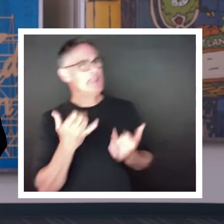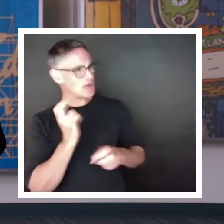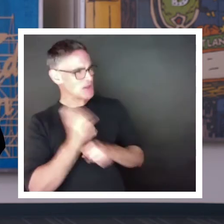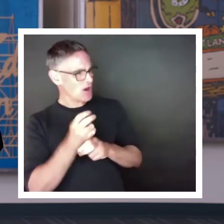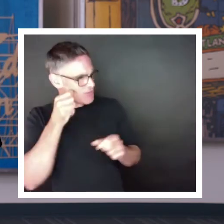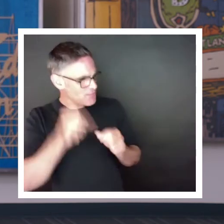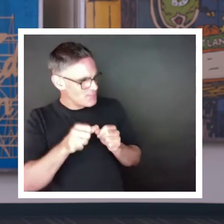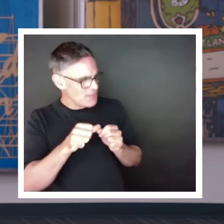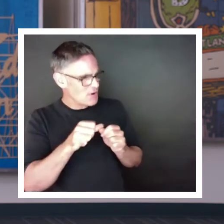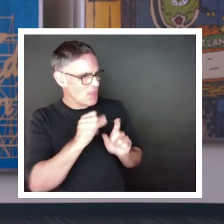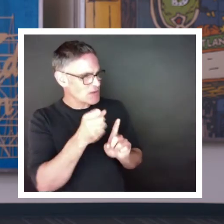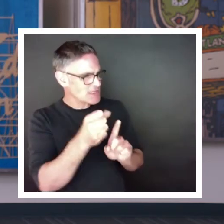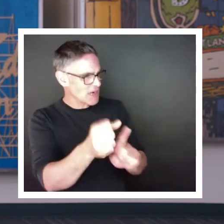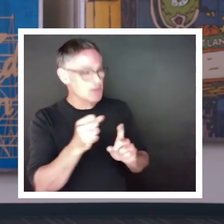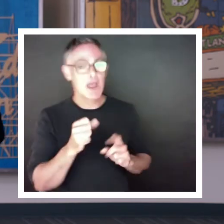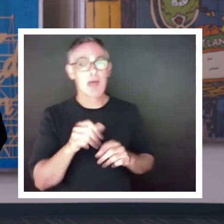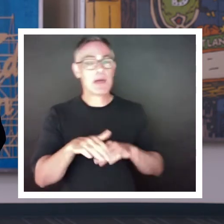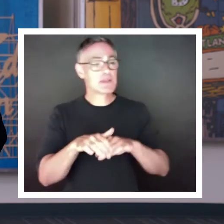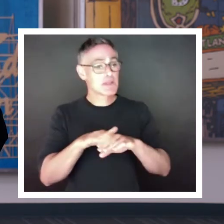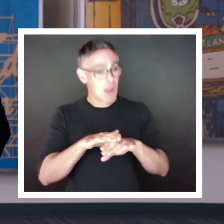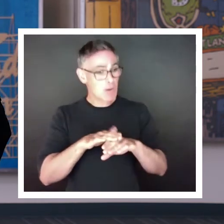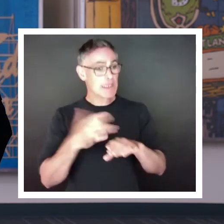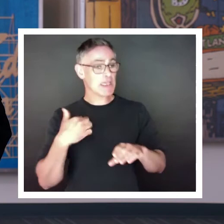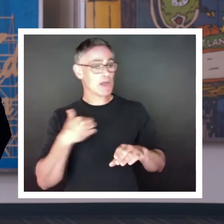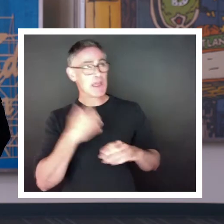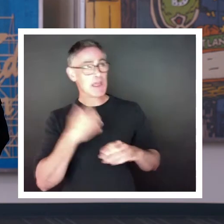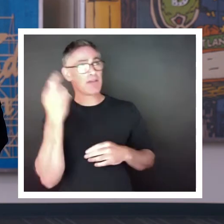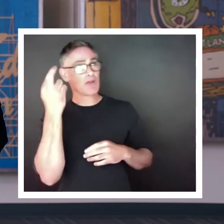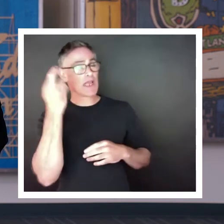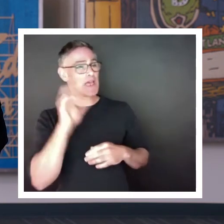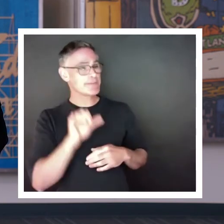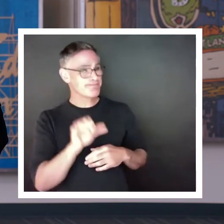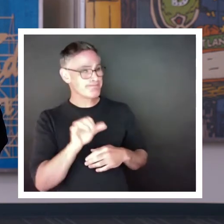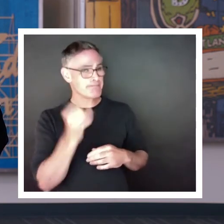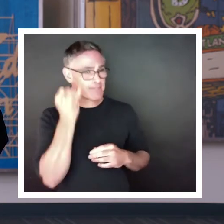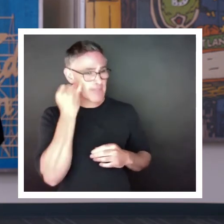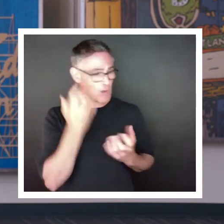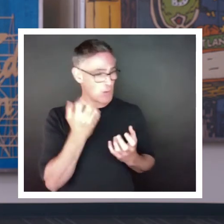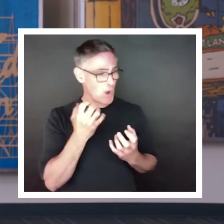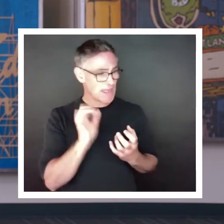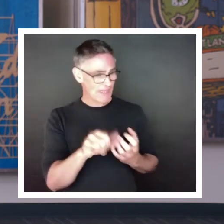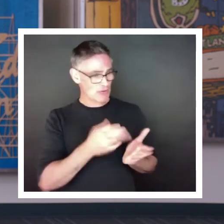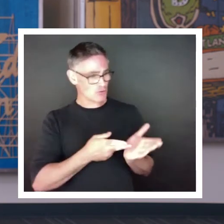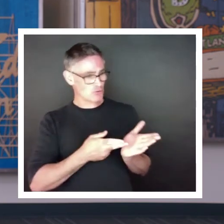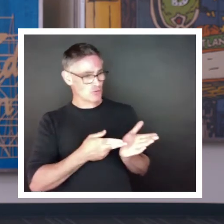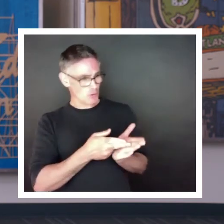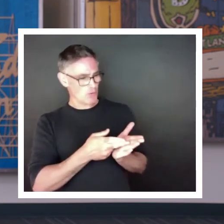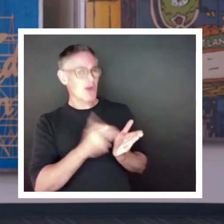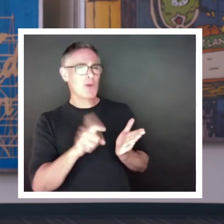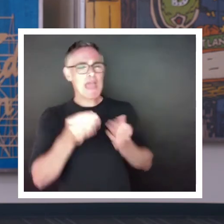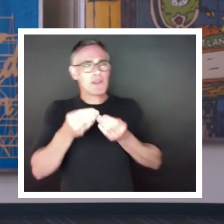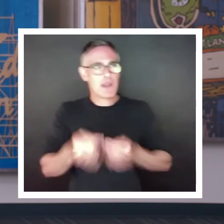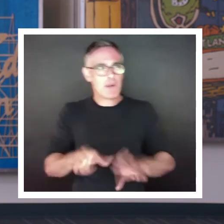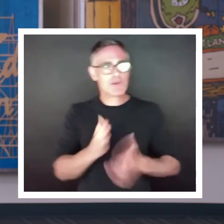Slowly, it's dawned on us that if we wanted this truth, we had to lose some of our personal righteousness